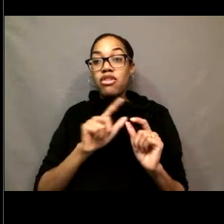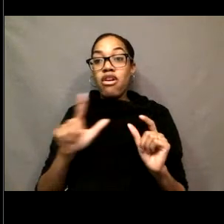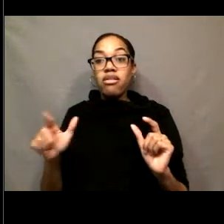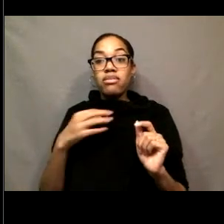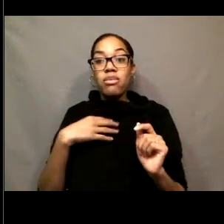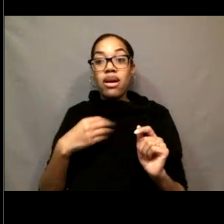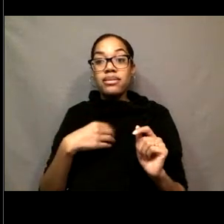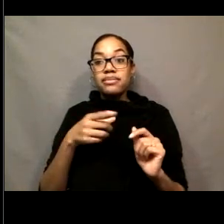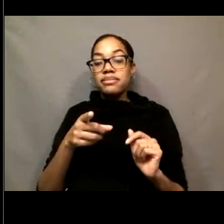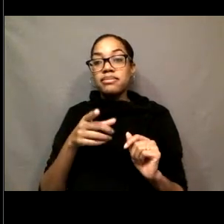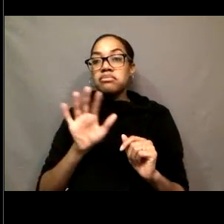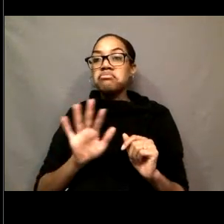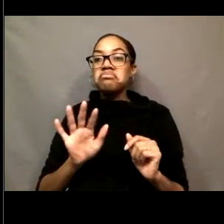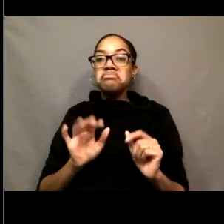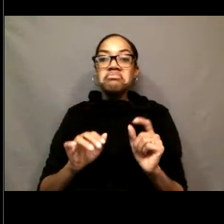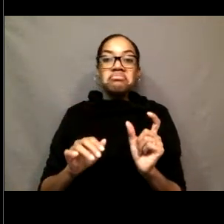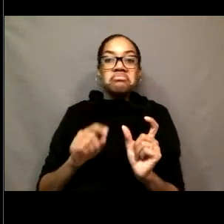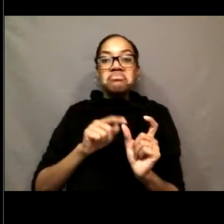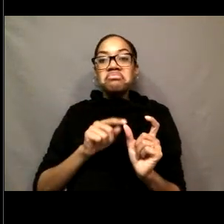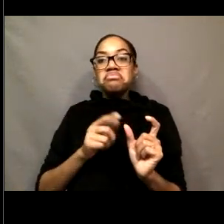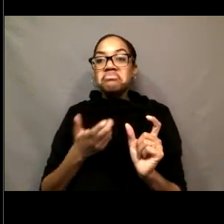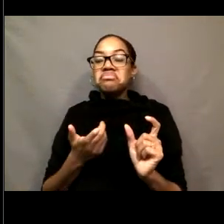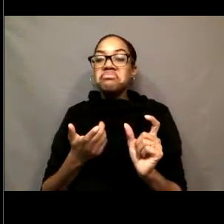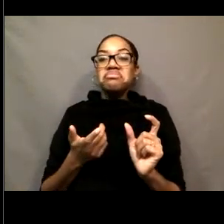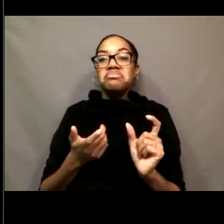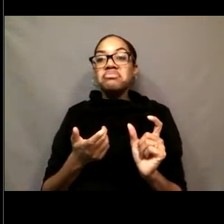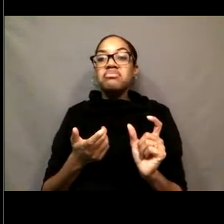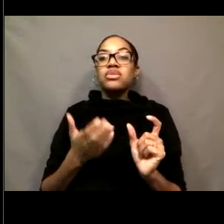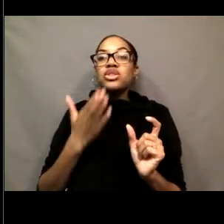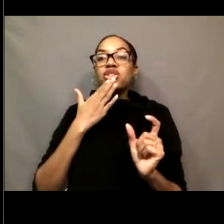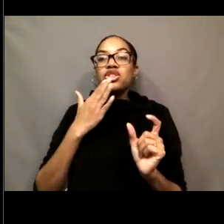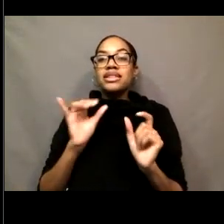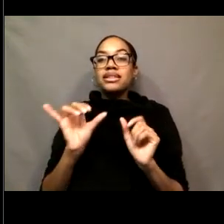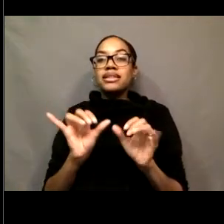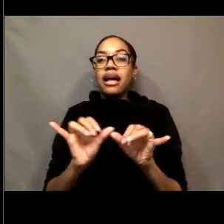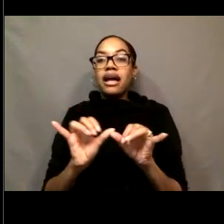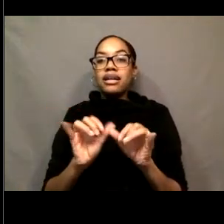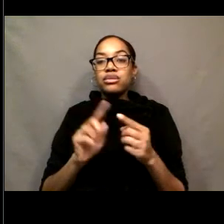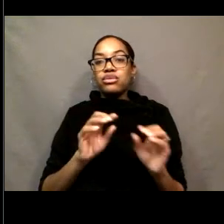they're right about the size that we like to start what we call out planting them to the ocean.